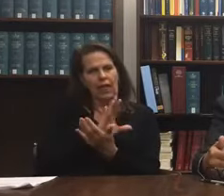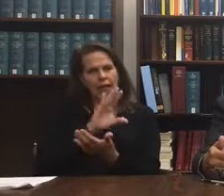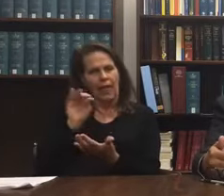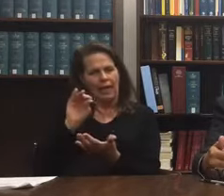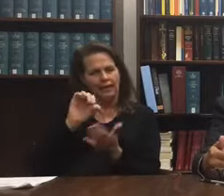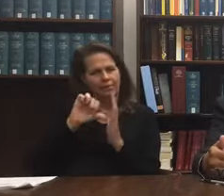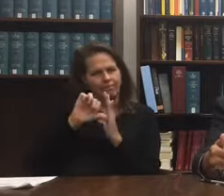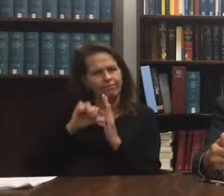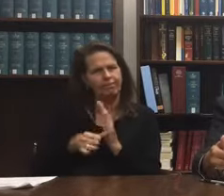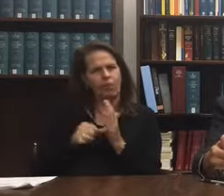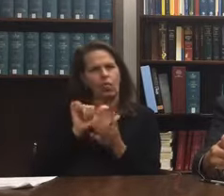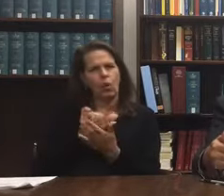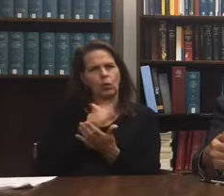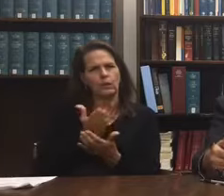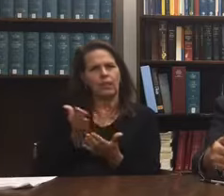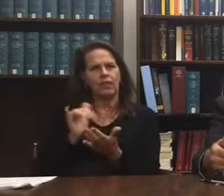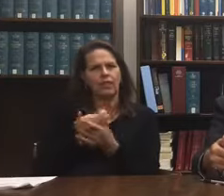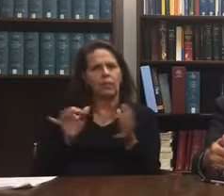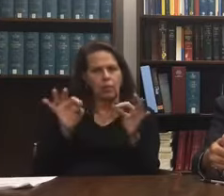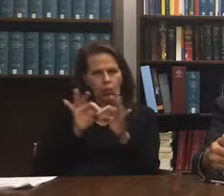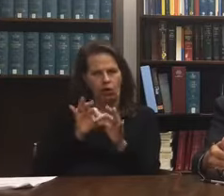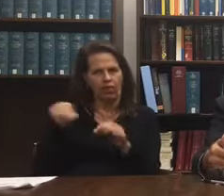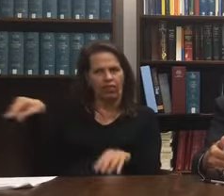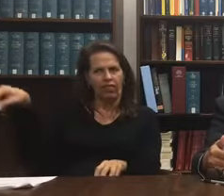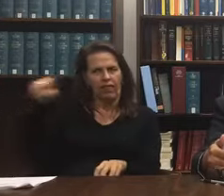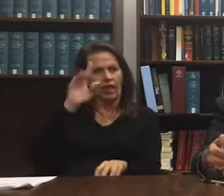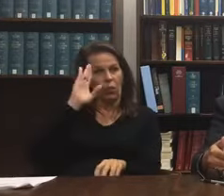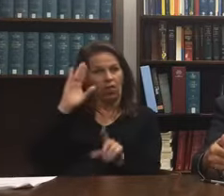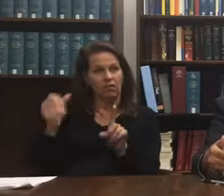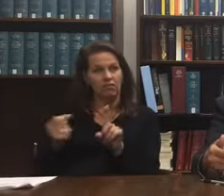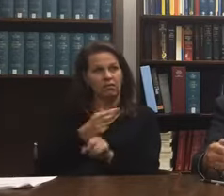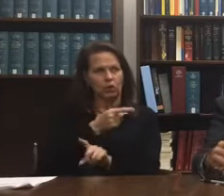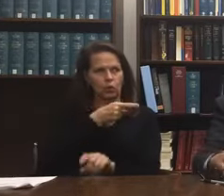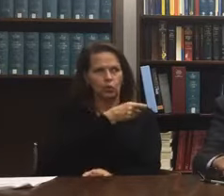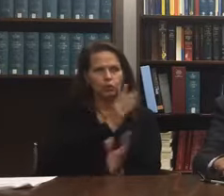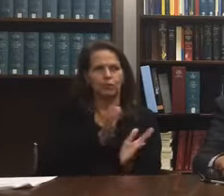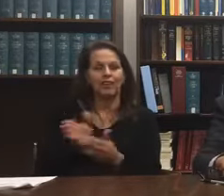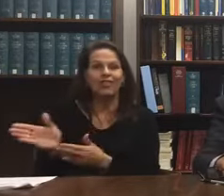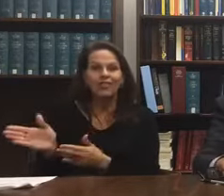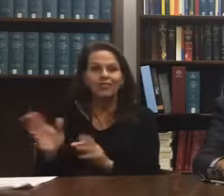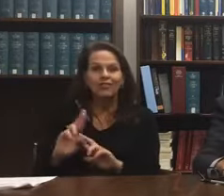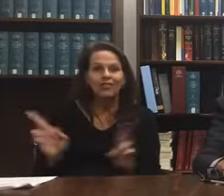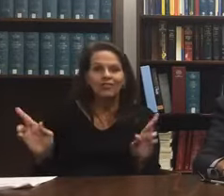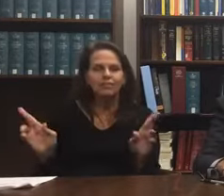that are important and then they deviate from that you're prepared and Peter what